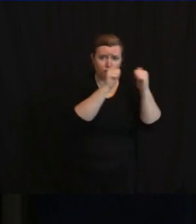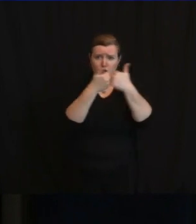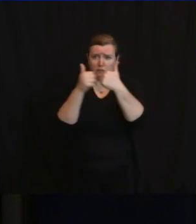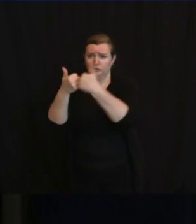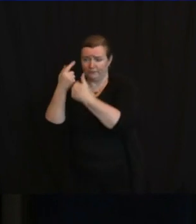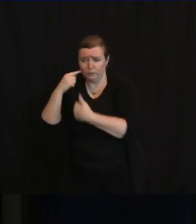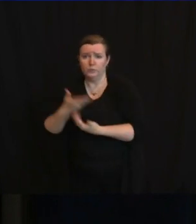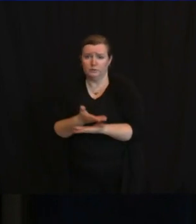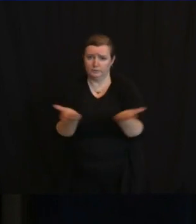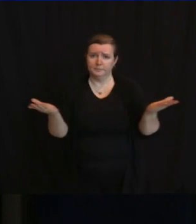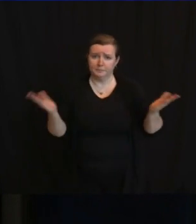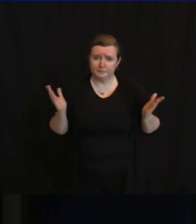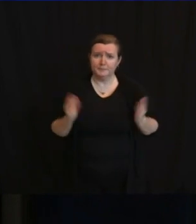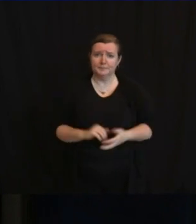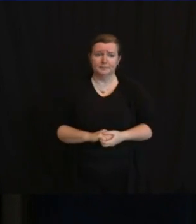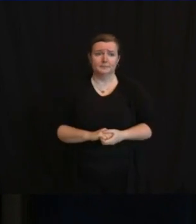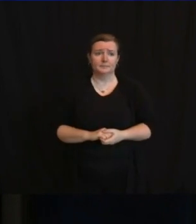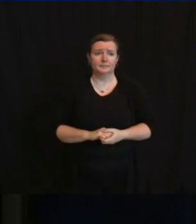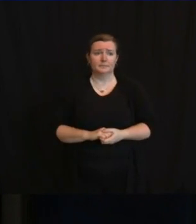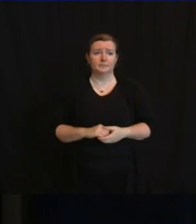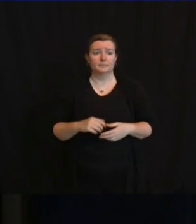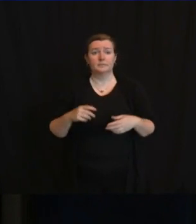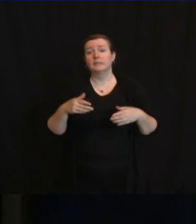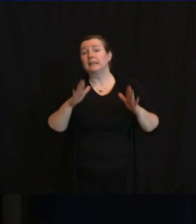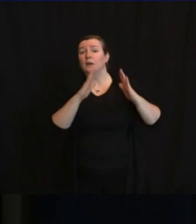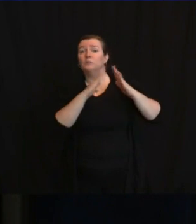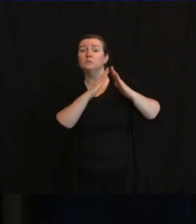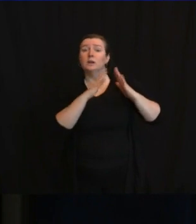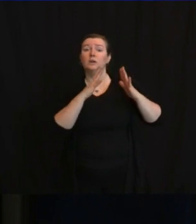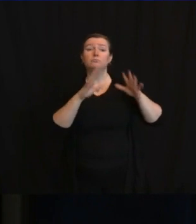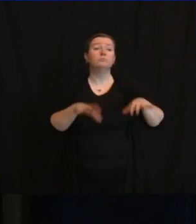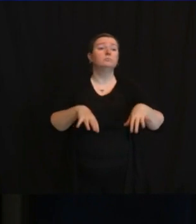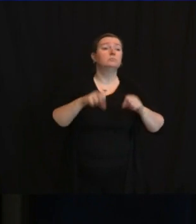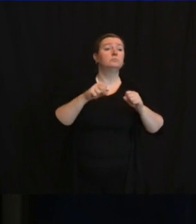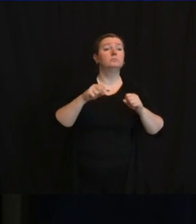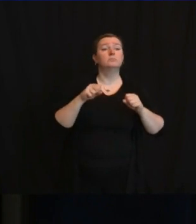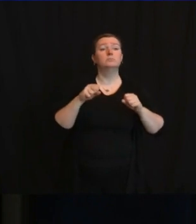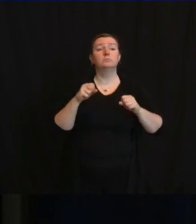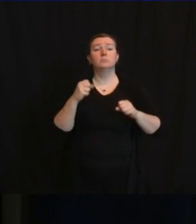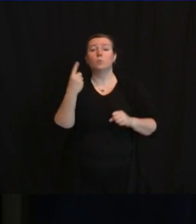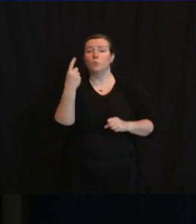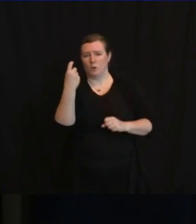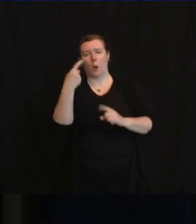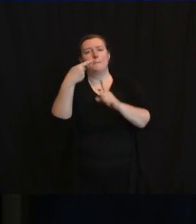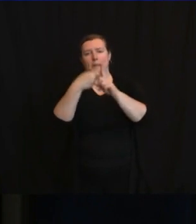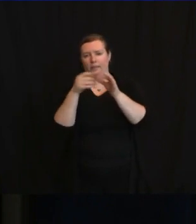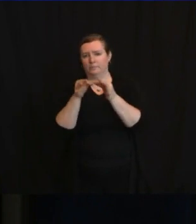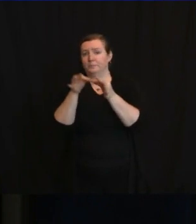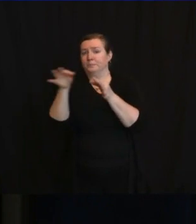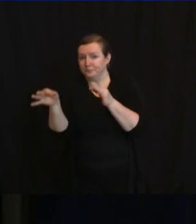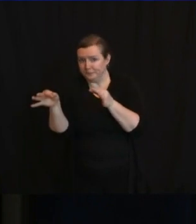OTHER DIVISION WITHIN THE DEPARTMENT ARE WORKING HARD TO ADDRESS THE CHALLENGES BEFORE YOU.